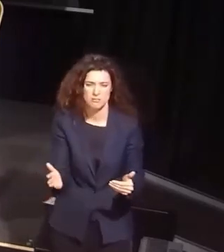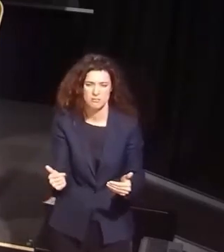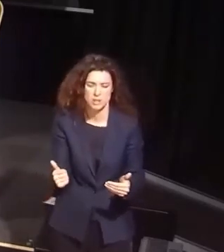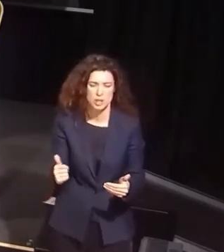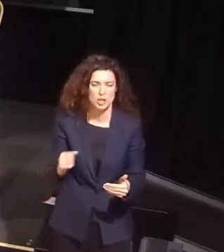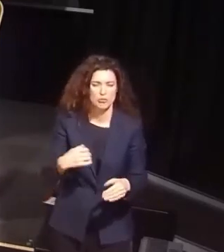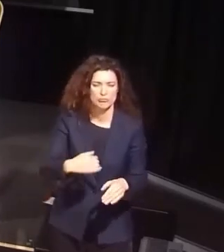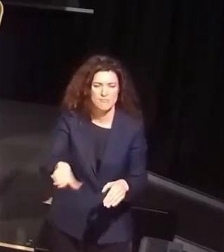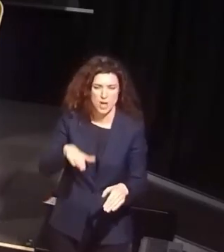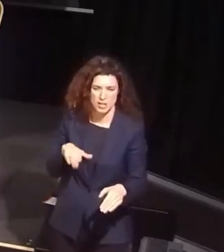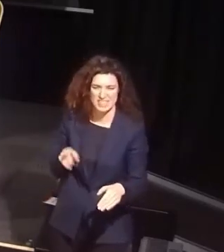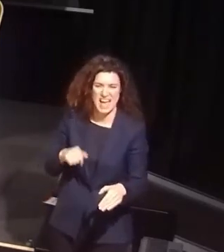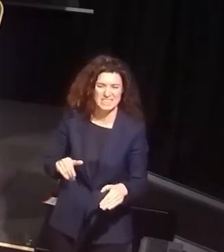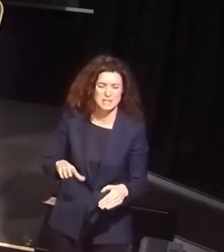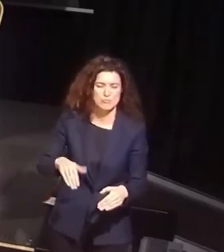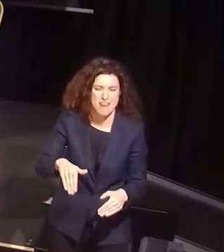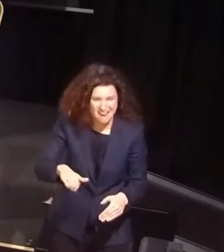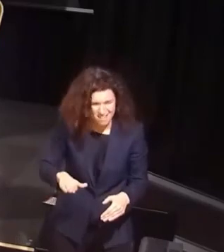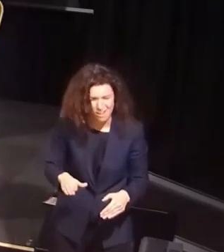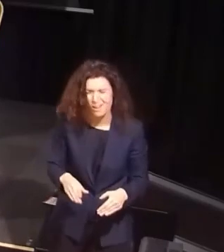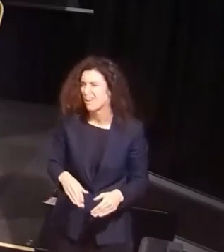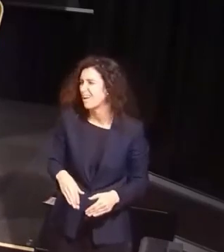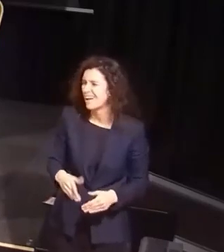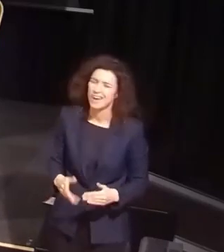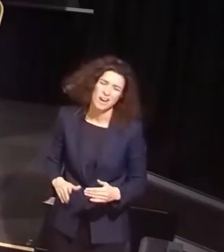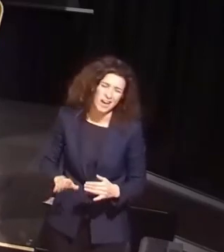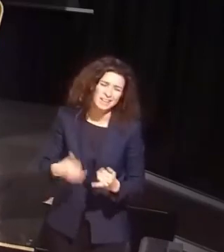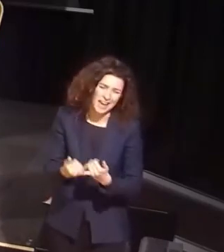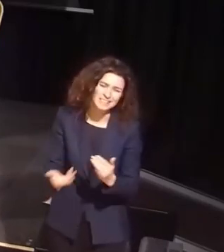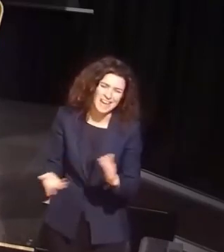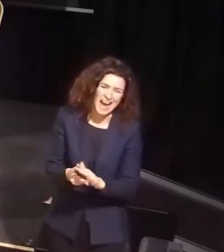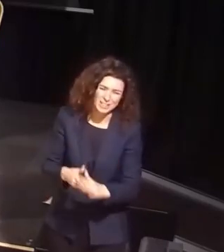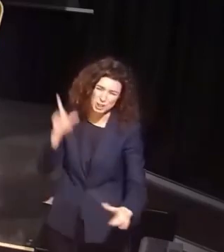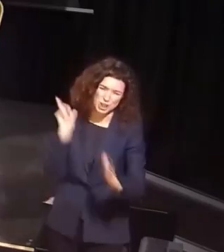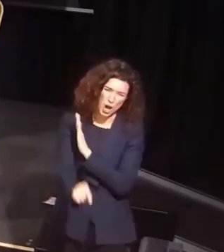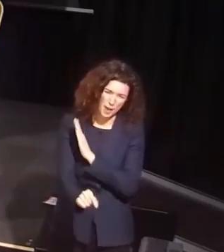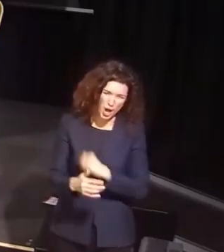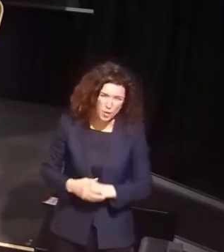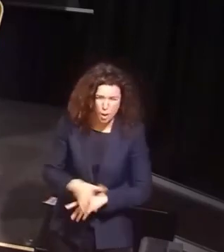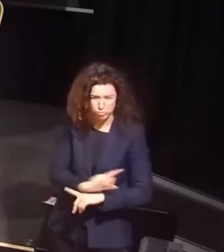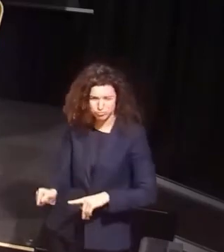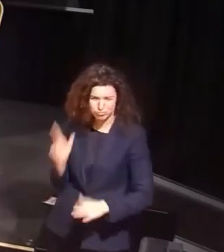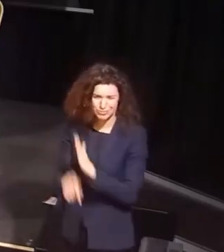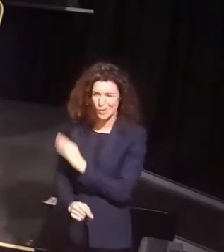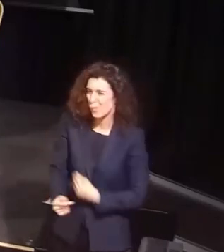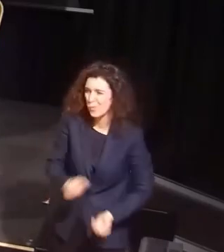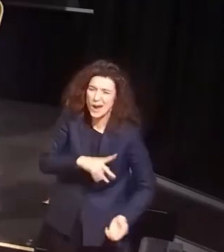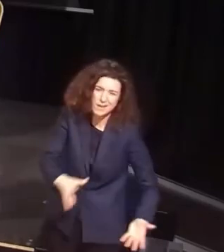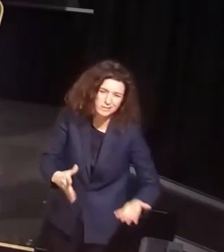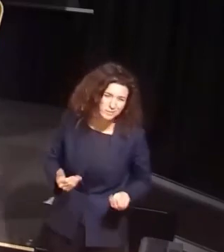because... why not? LAUGHS I'm terrible and I get told off of this when I'm mapping for eye gaze,